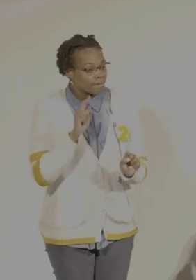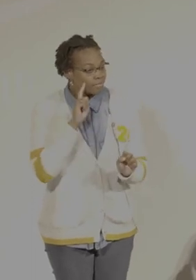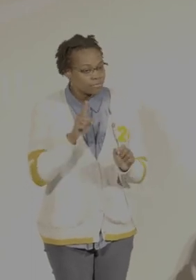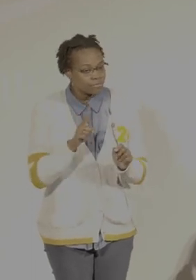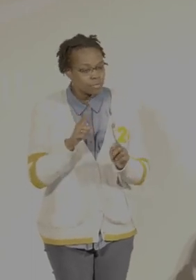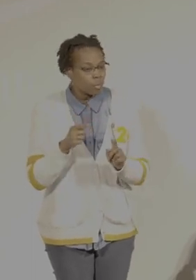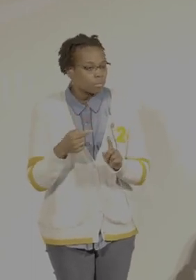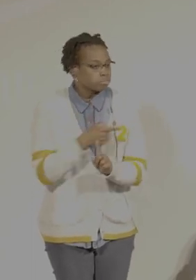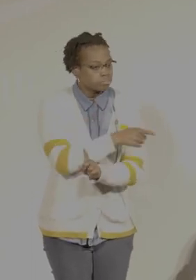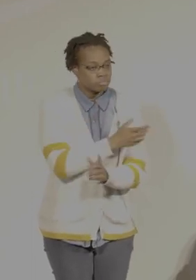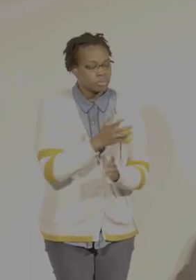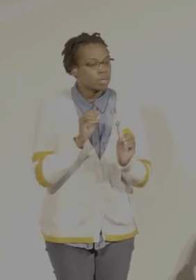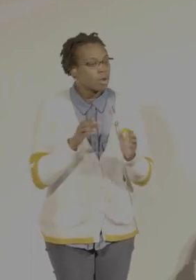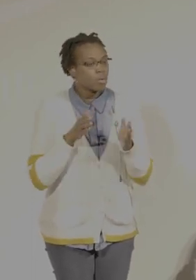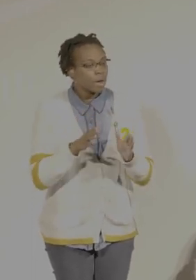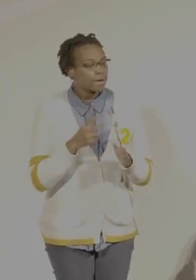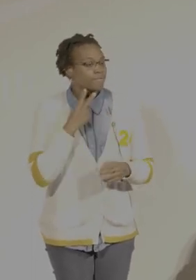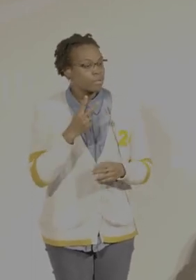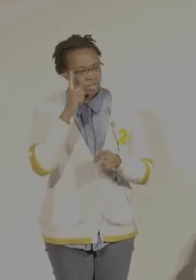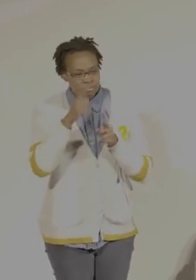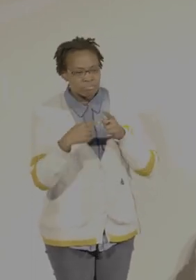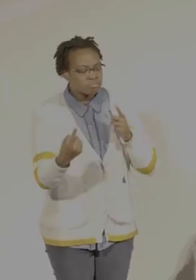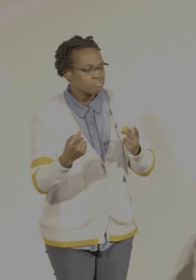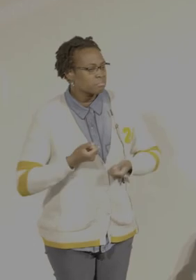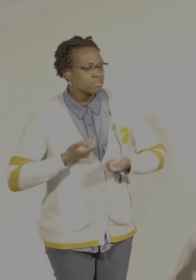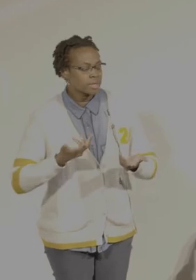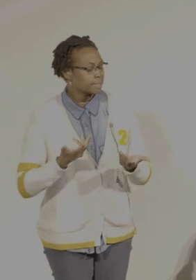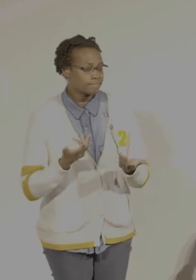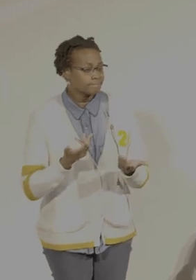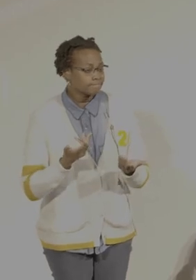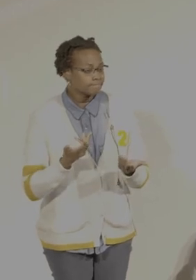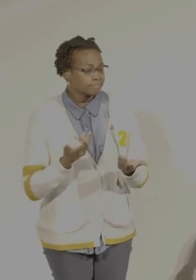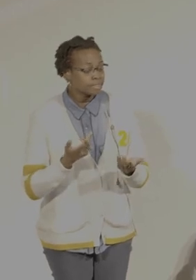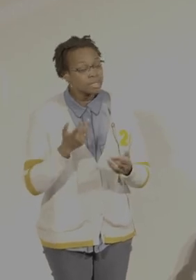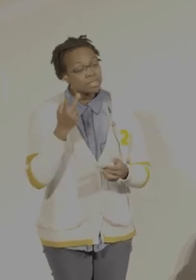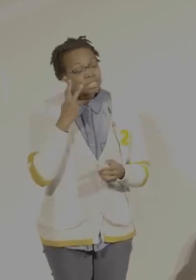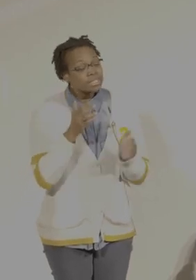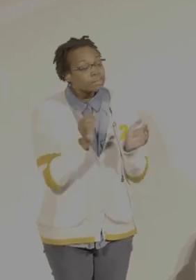There's no way to voice opposition. We have seen small acts of protests against this